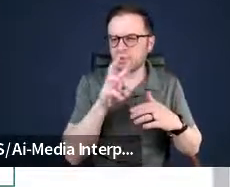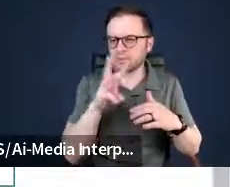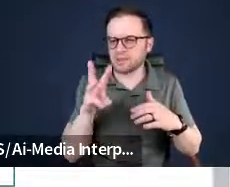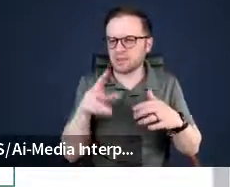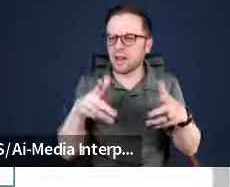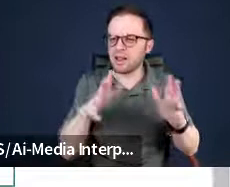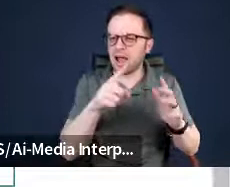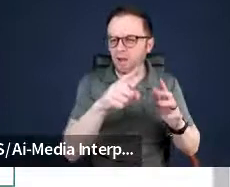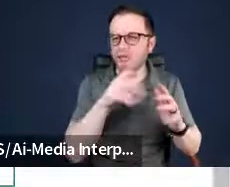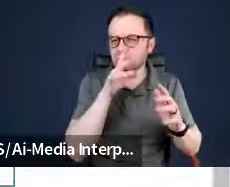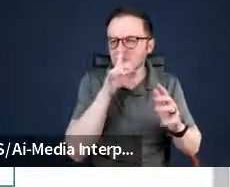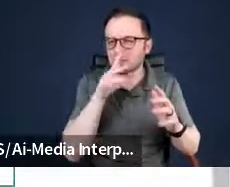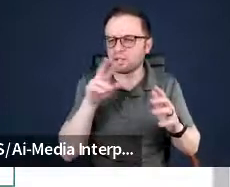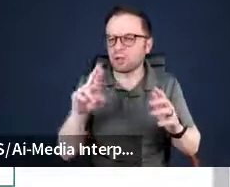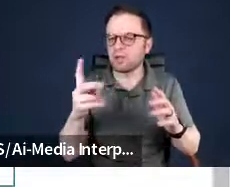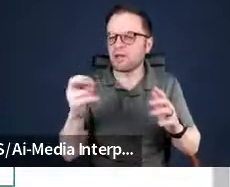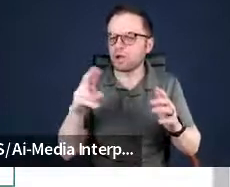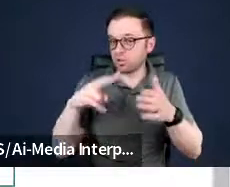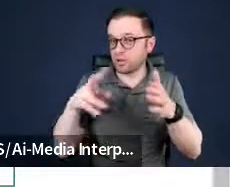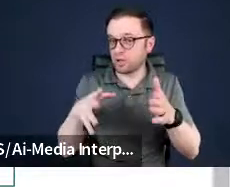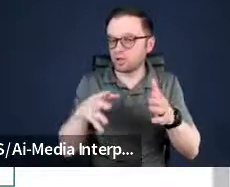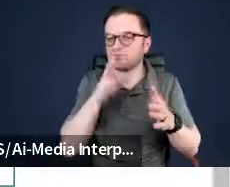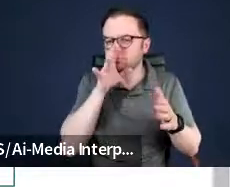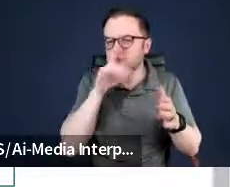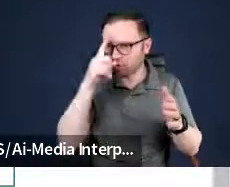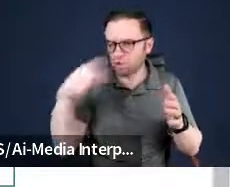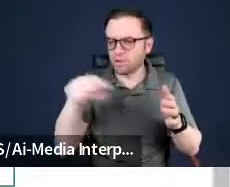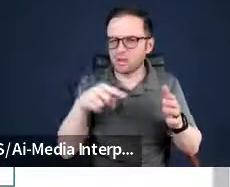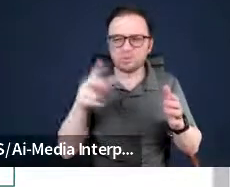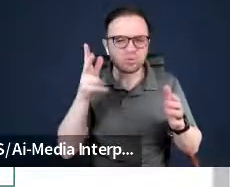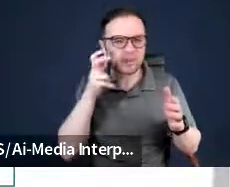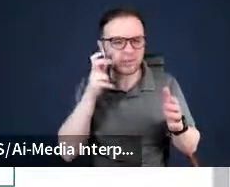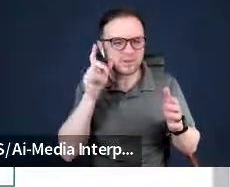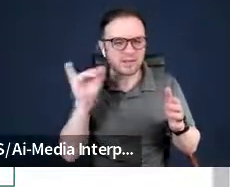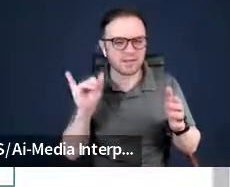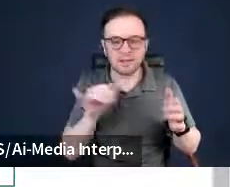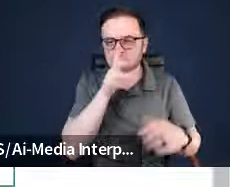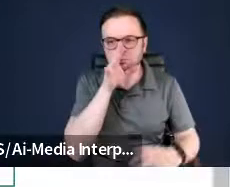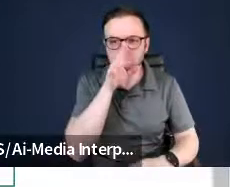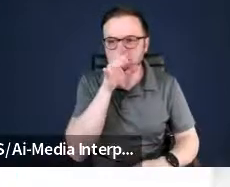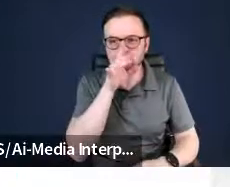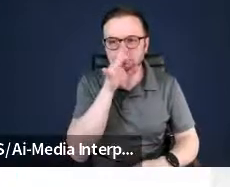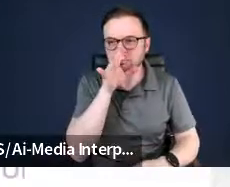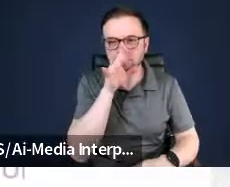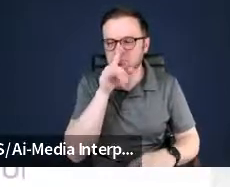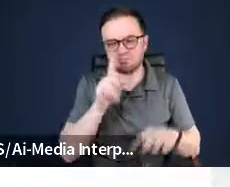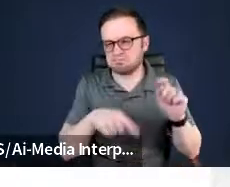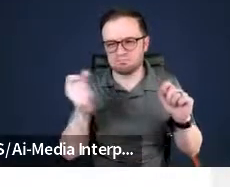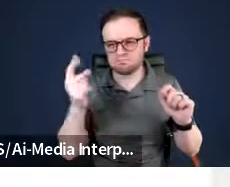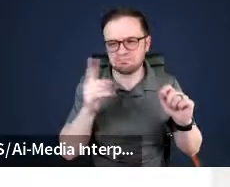I'm at the top of our national Federation of the blind website and I will take a moment and let the screenreader